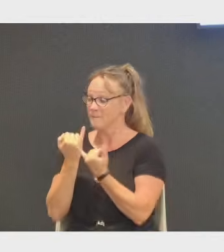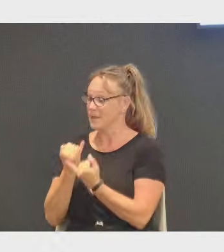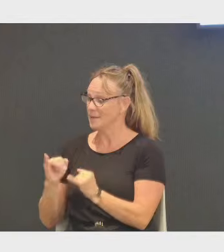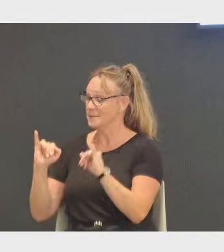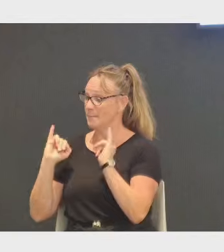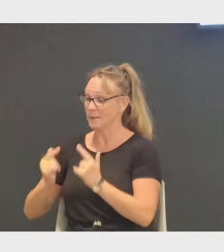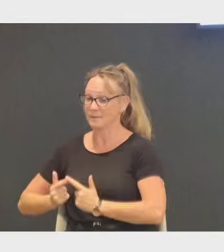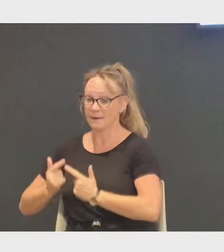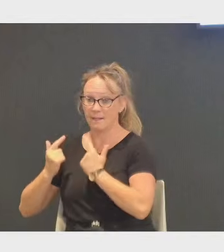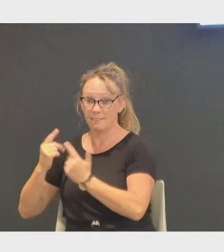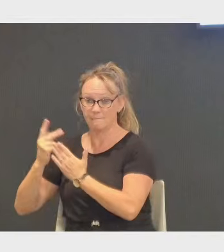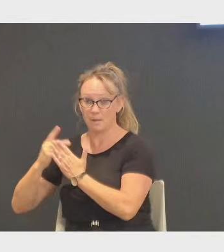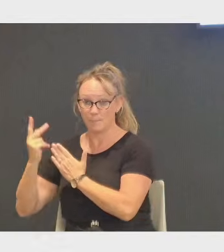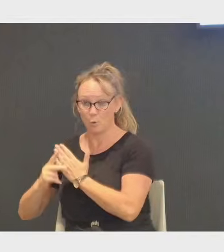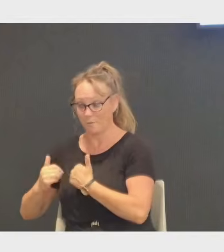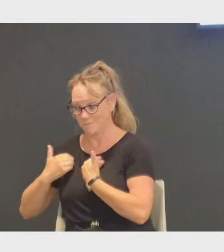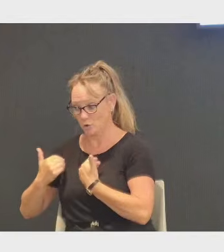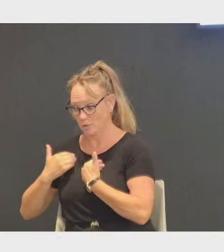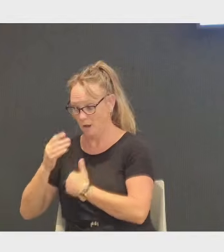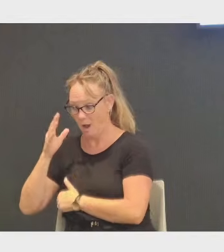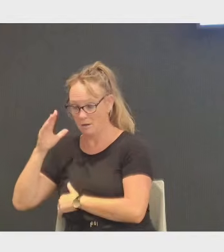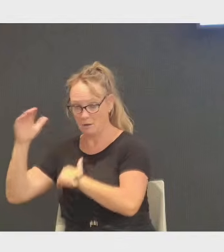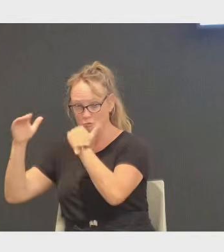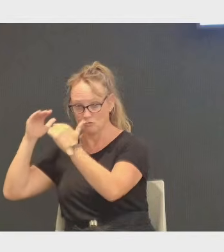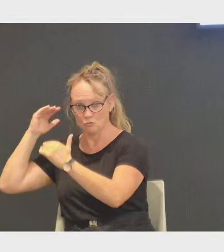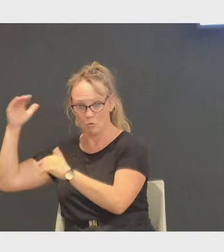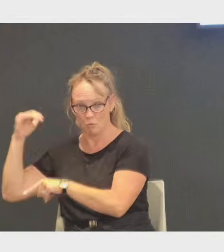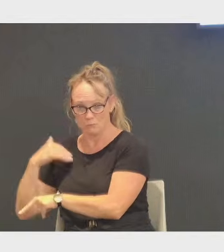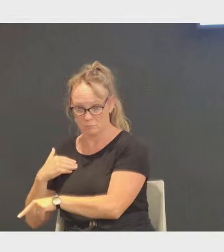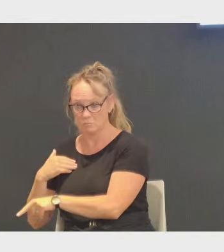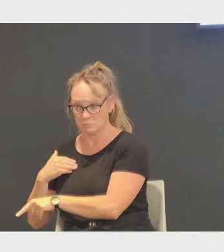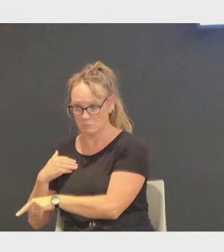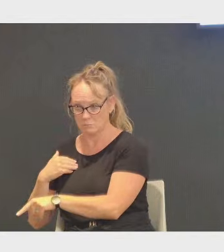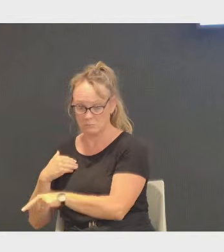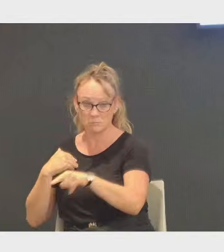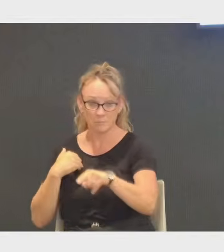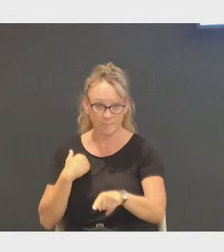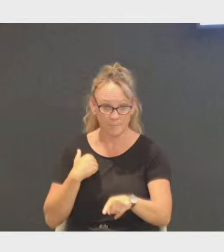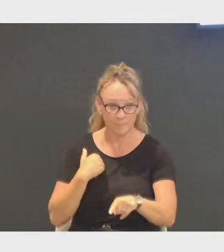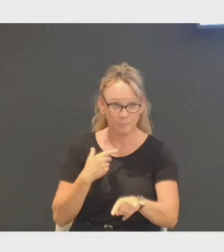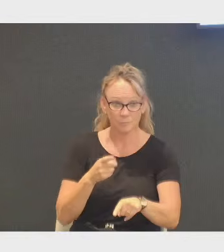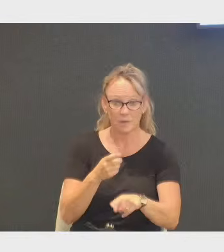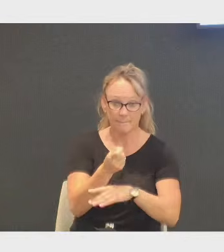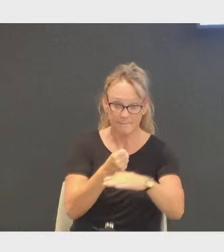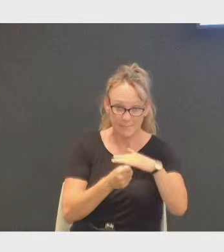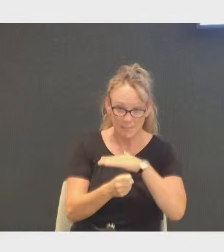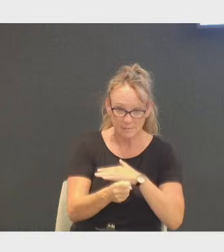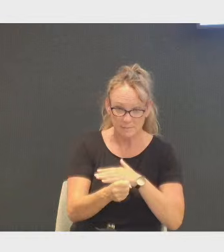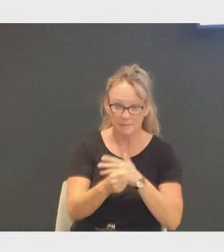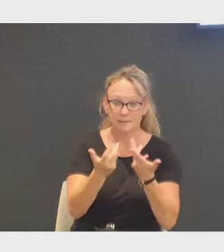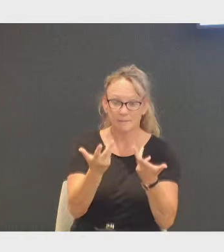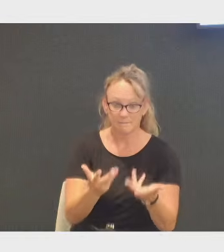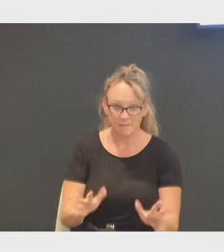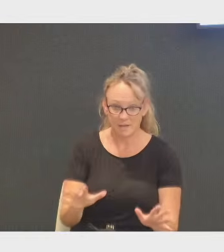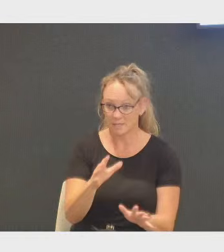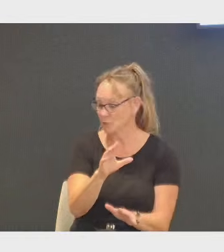help young adults as they're segueing out of out of placement to stabilize their housing,